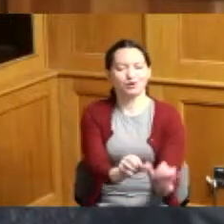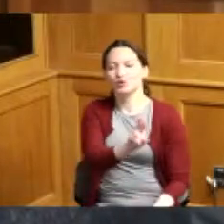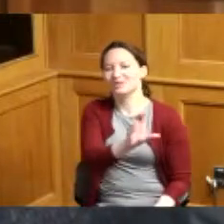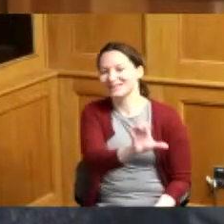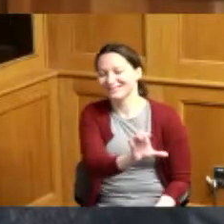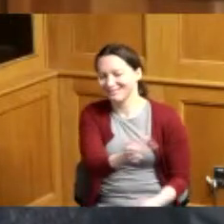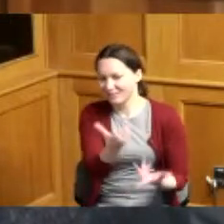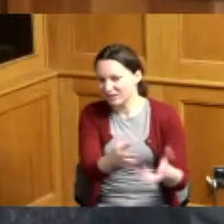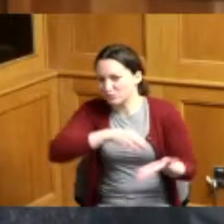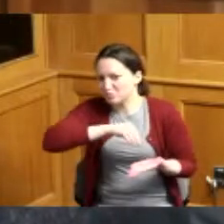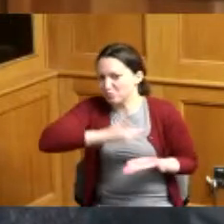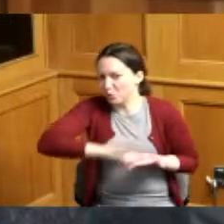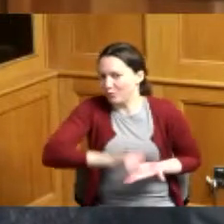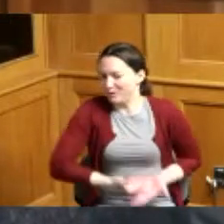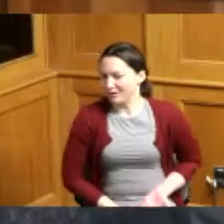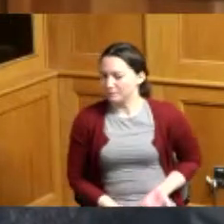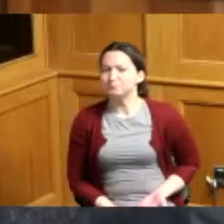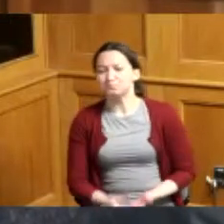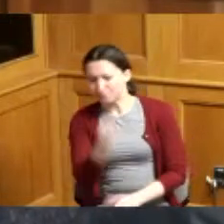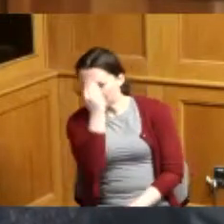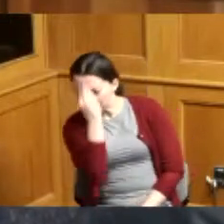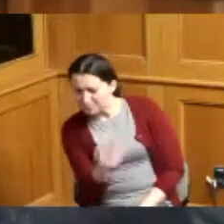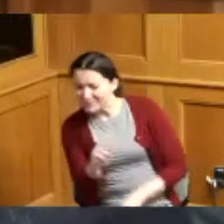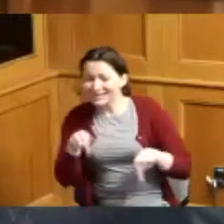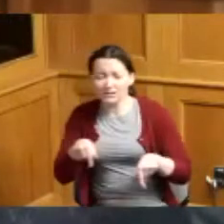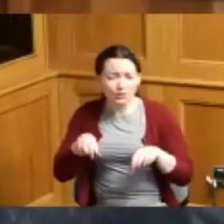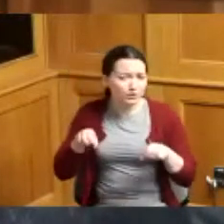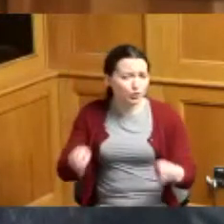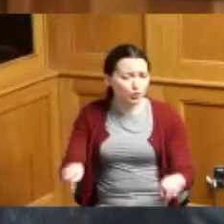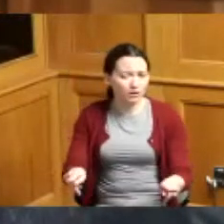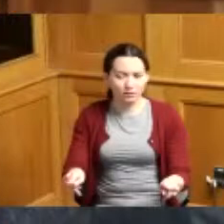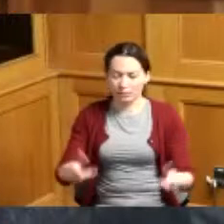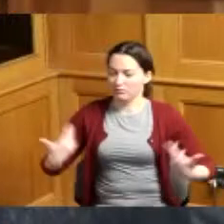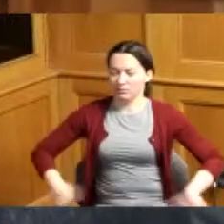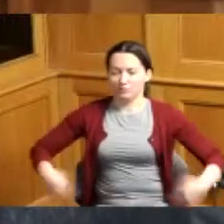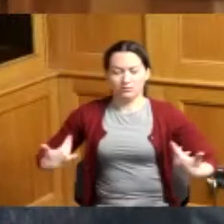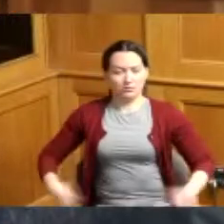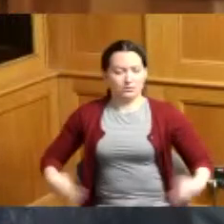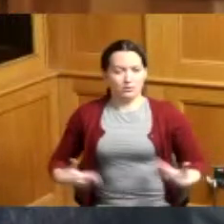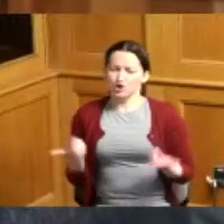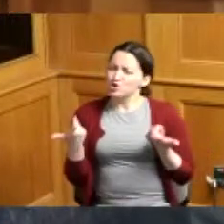so you know I just want to say that this opportunity is huge from my vantage point